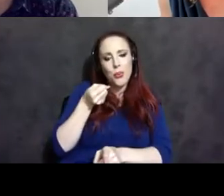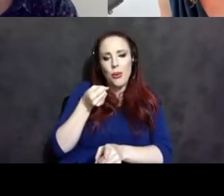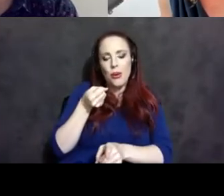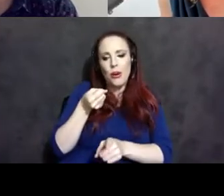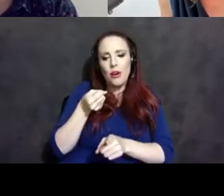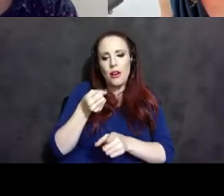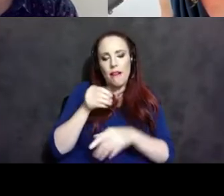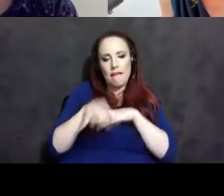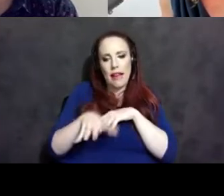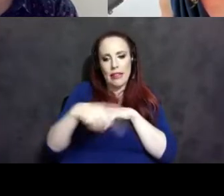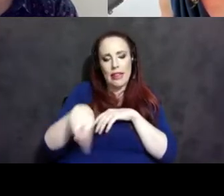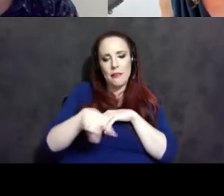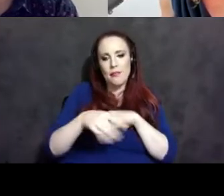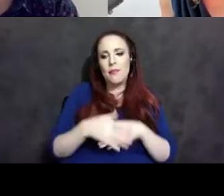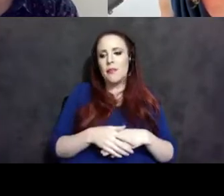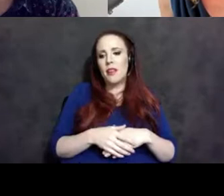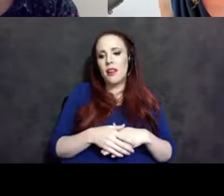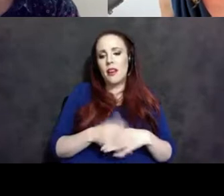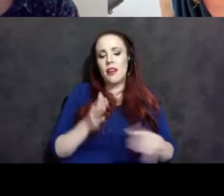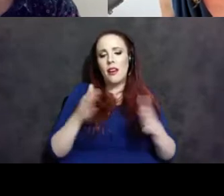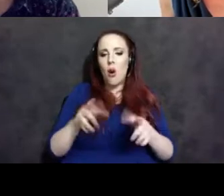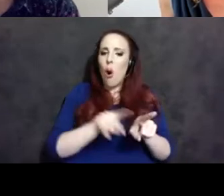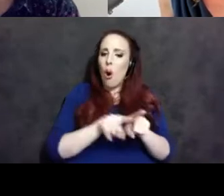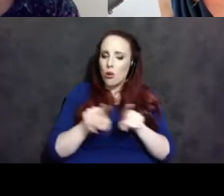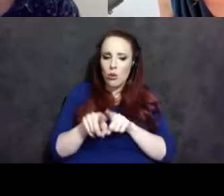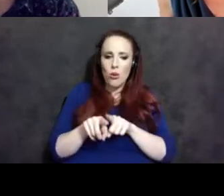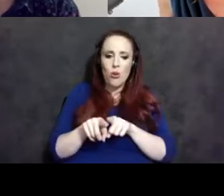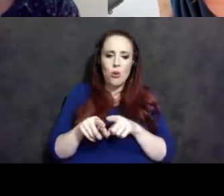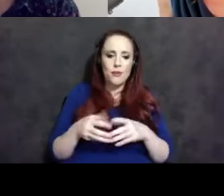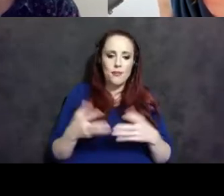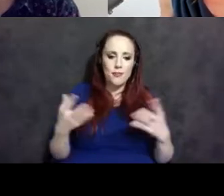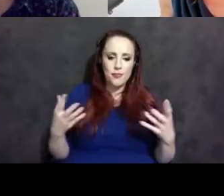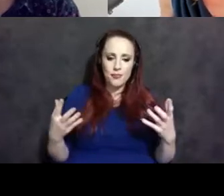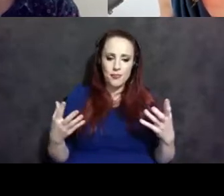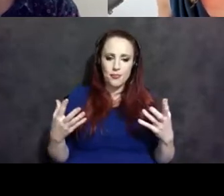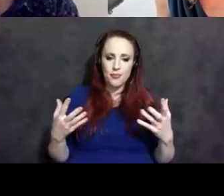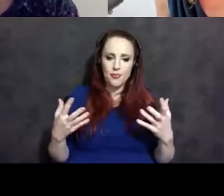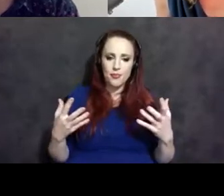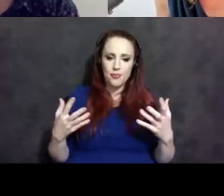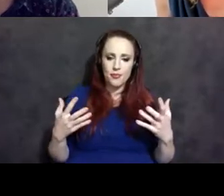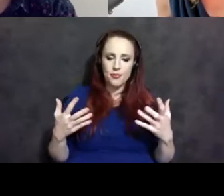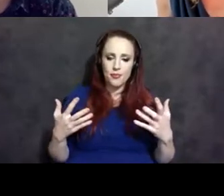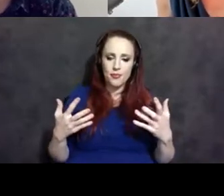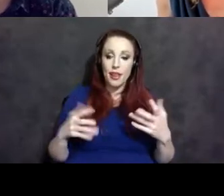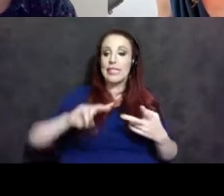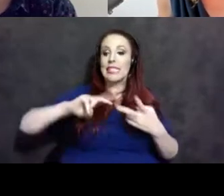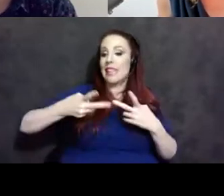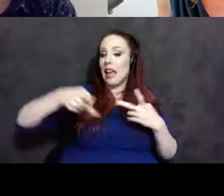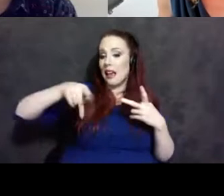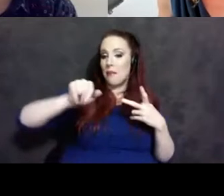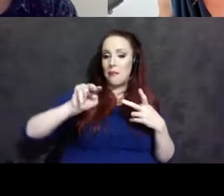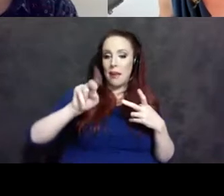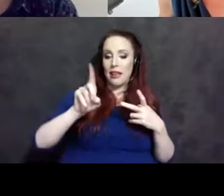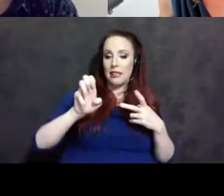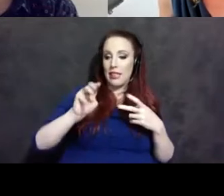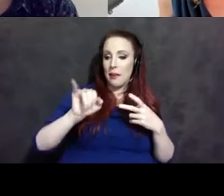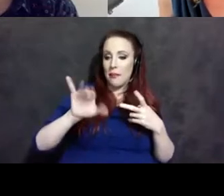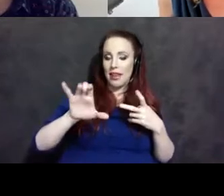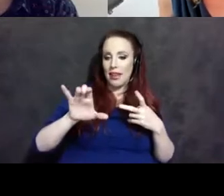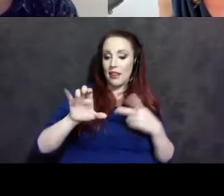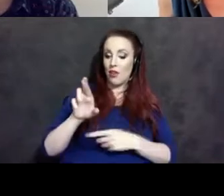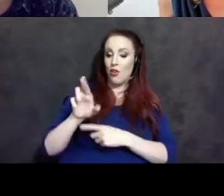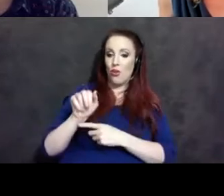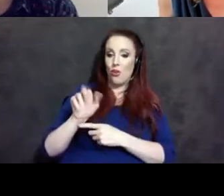And also, in the second pandemic of racism and globally coming to terms with that.